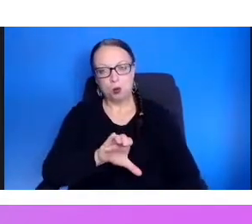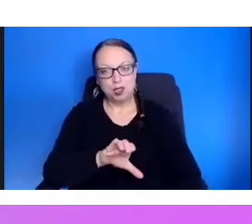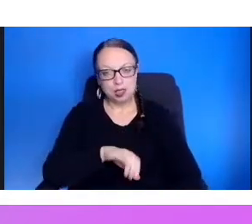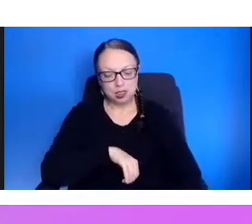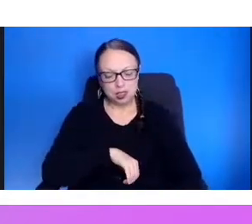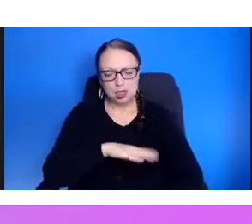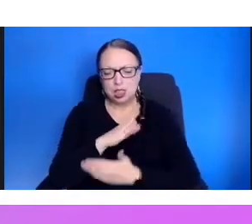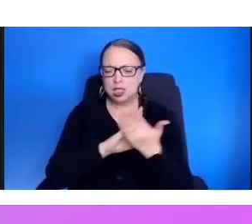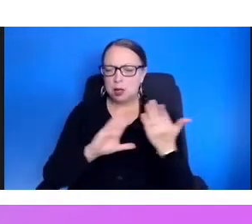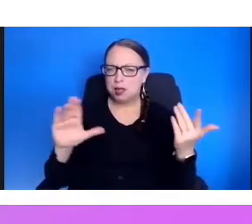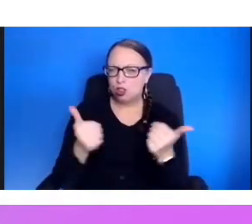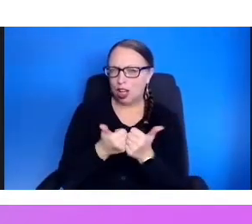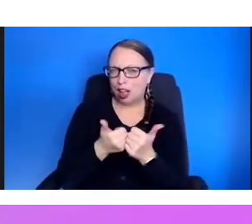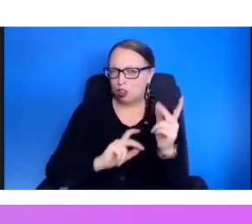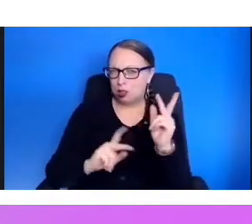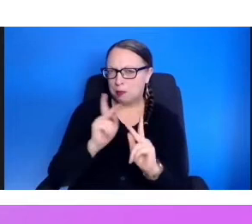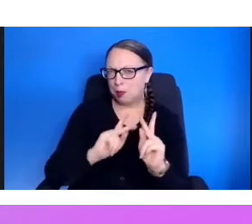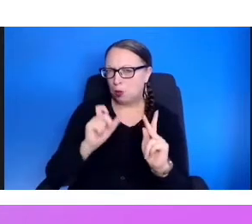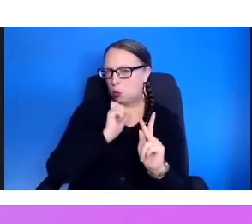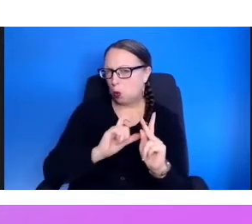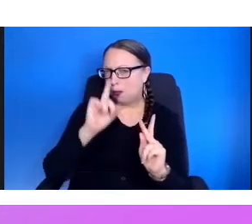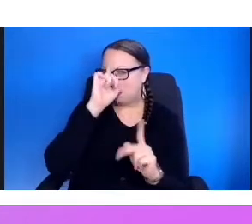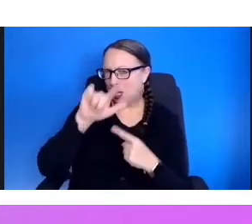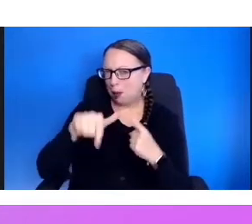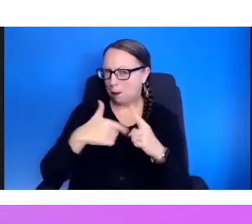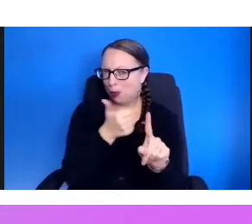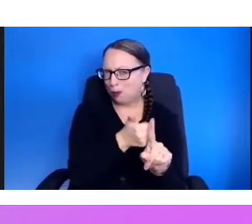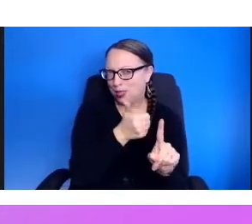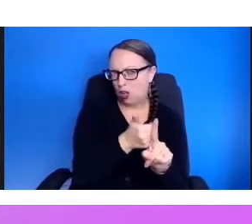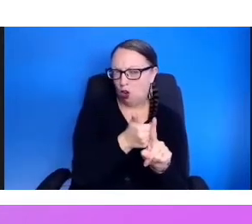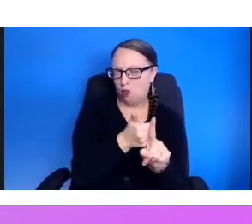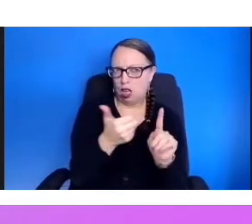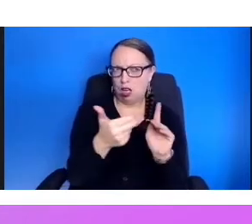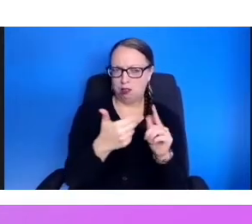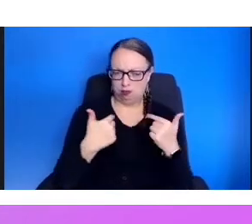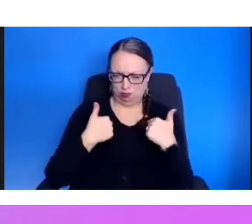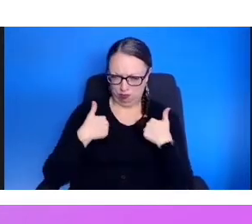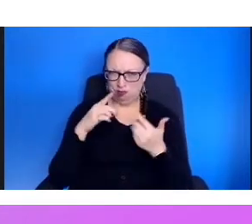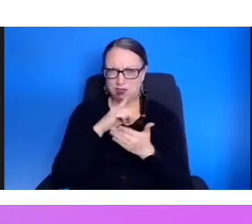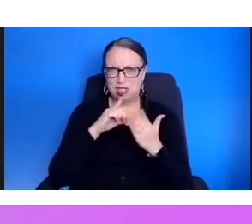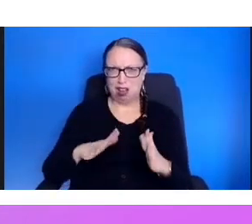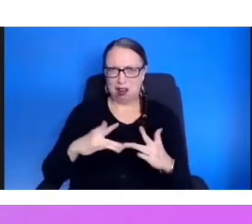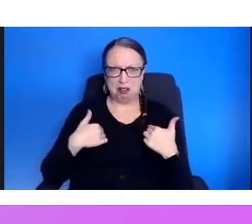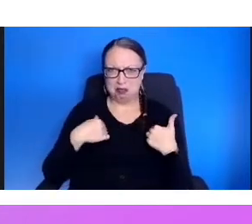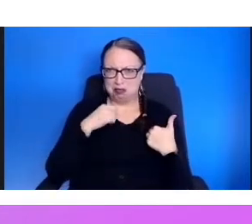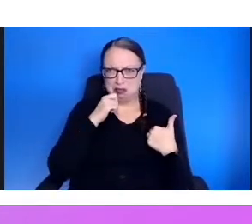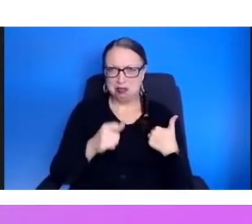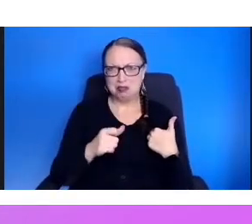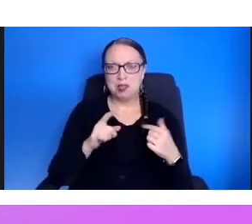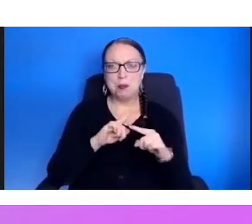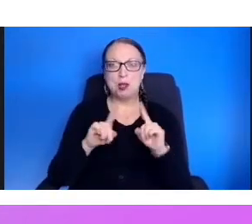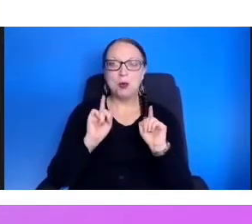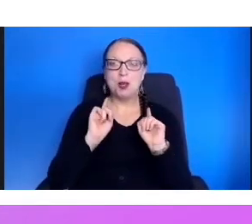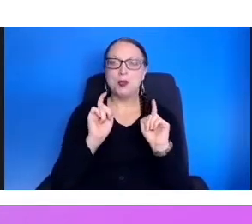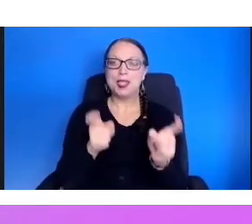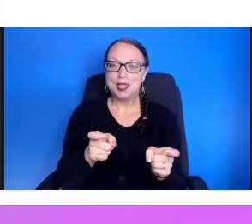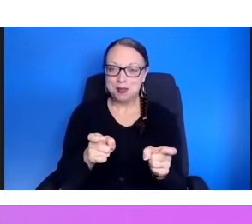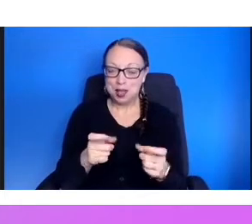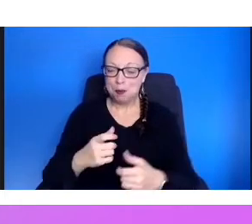is people don't necessarily think of themselves as designers, so you need to give them the space and the confidence to feel